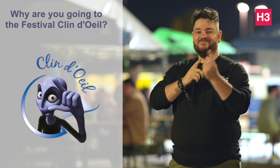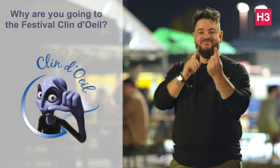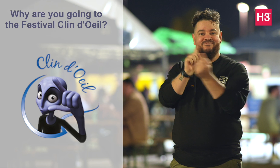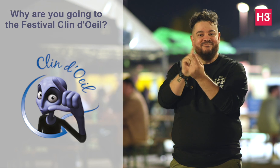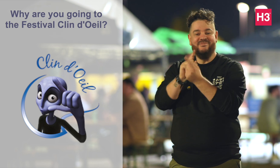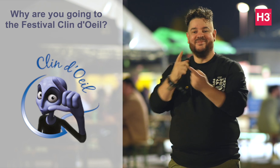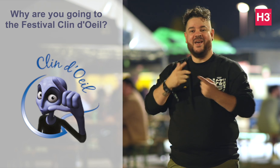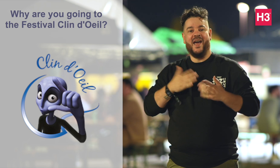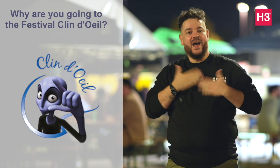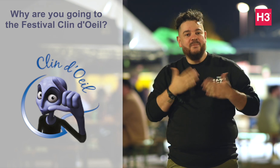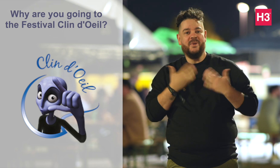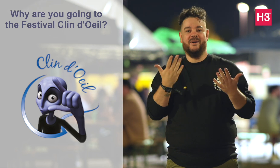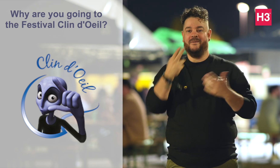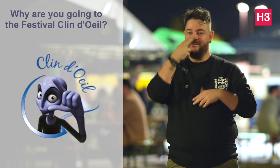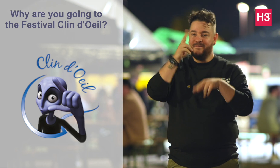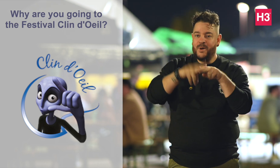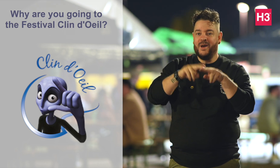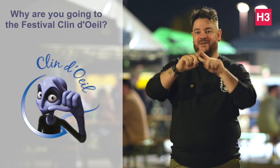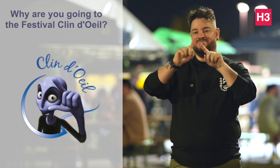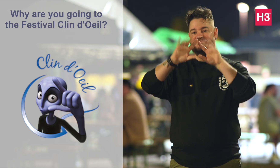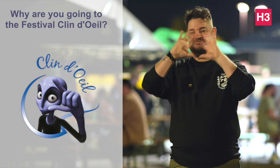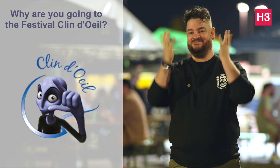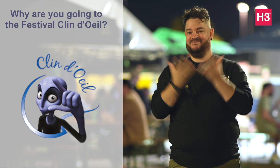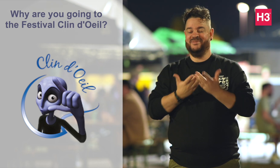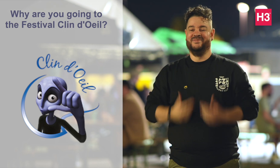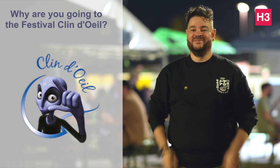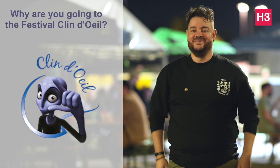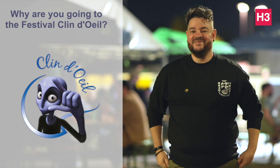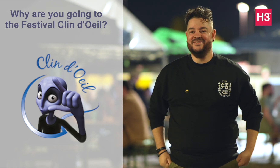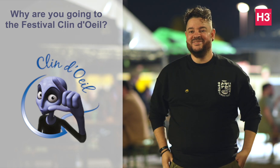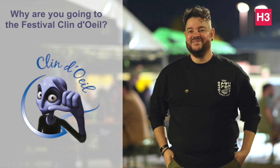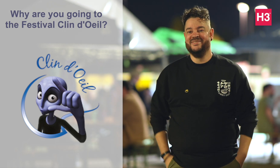and enjoy the experience as attendees from all over the world come together in one place.